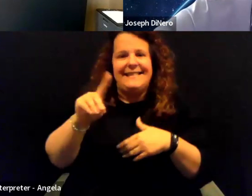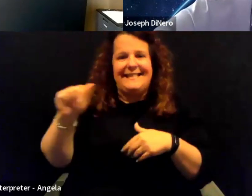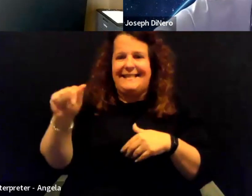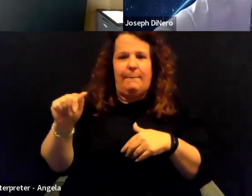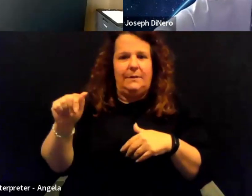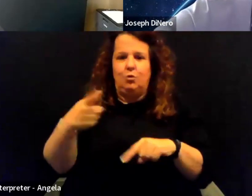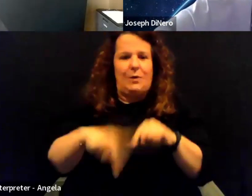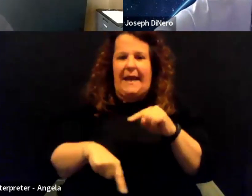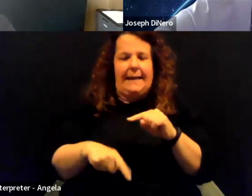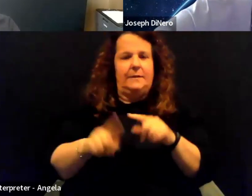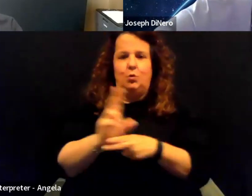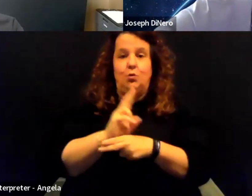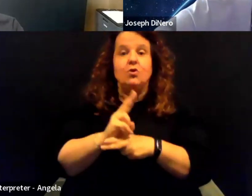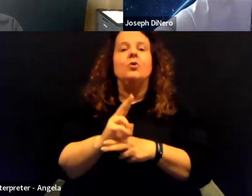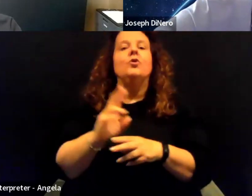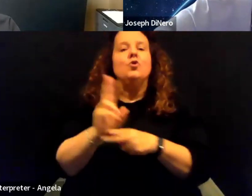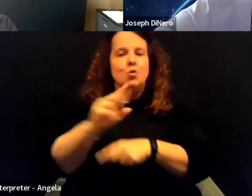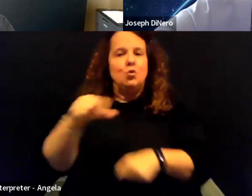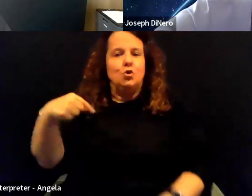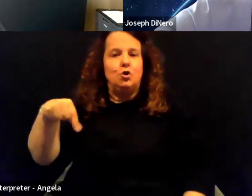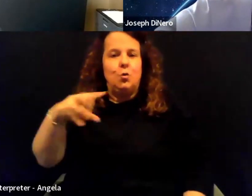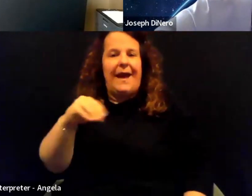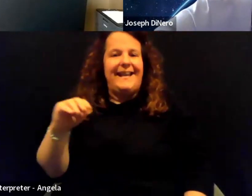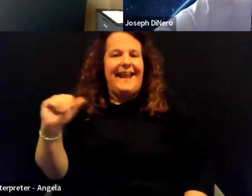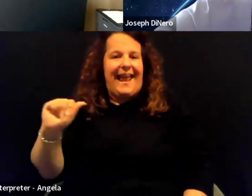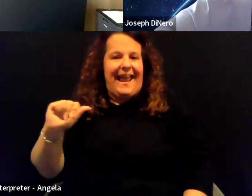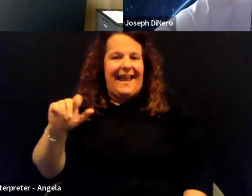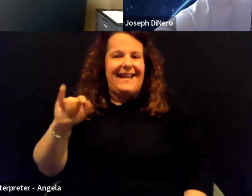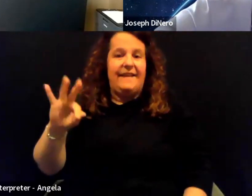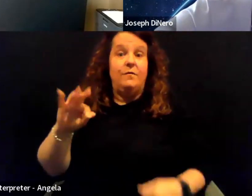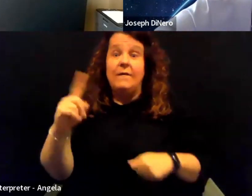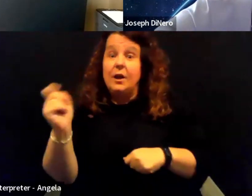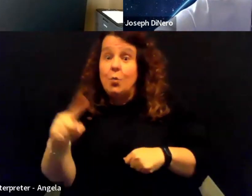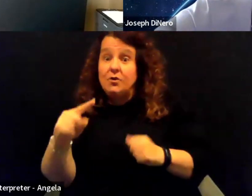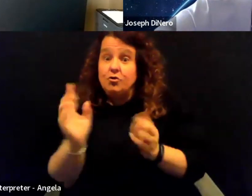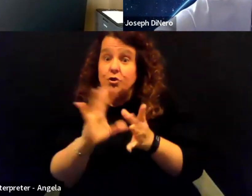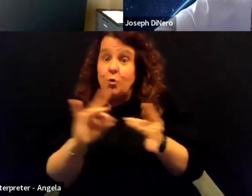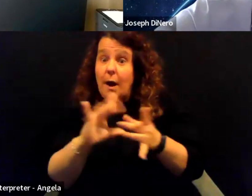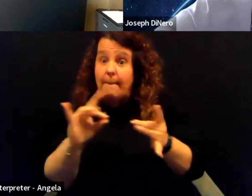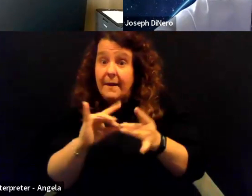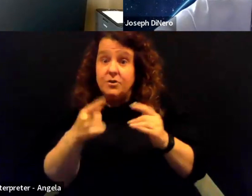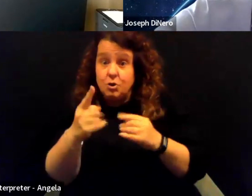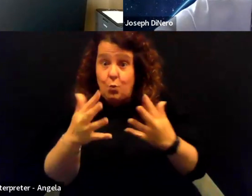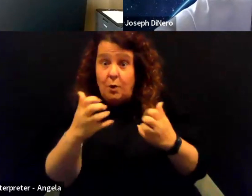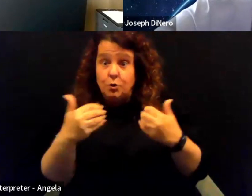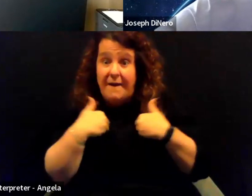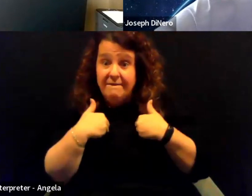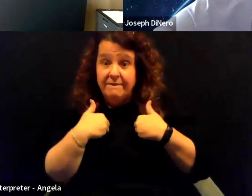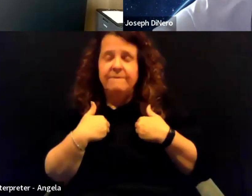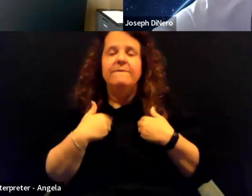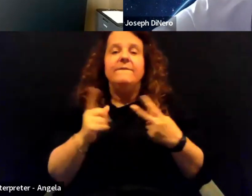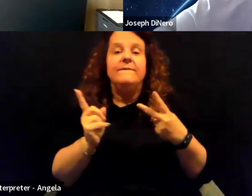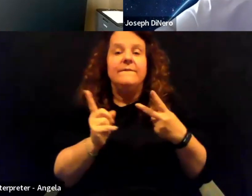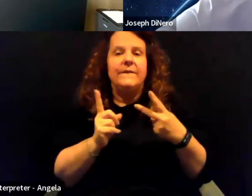So please utilize the Q& A for any questions or comments you would like to have. And, , because somebody was